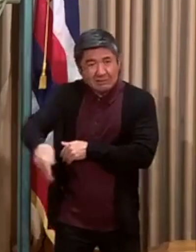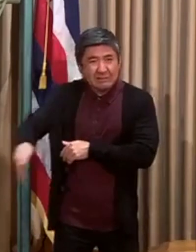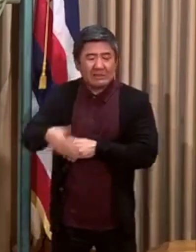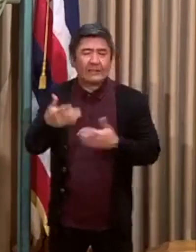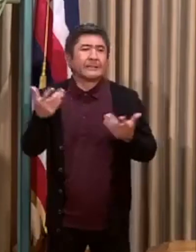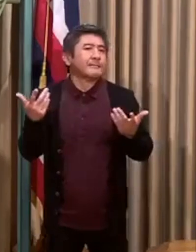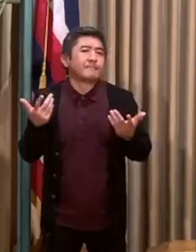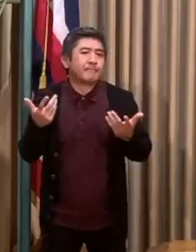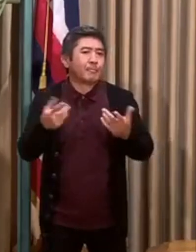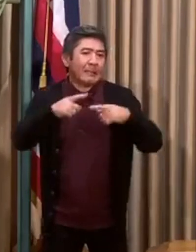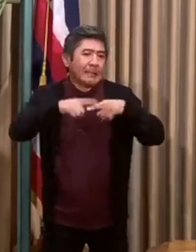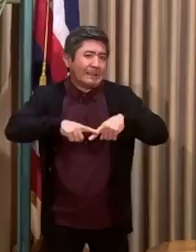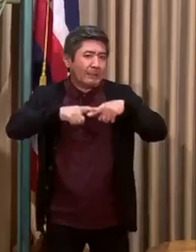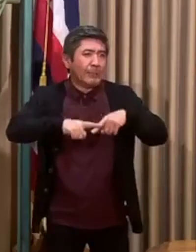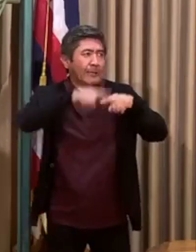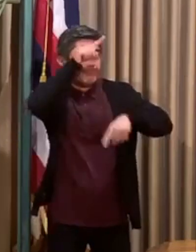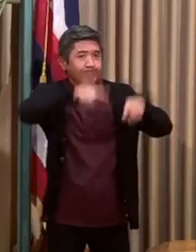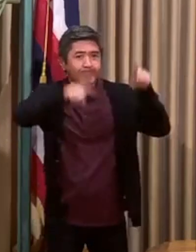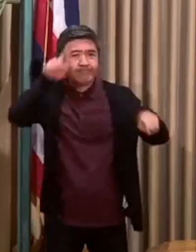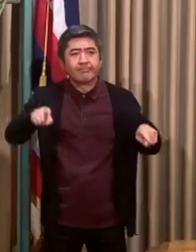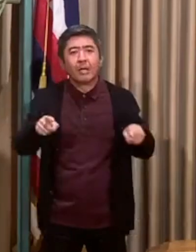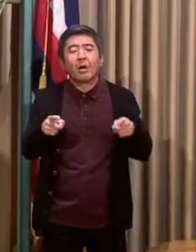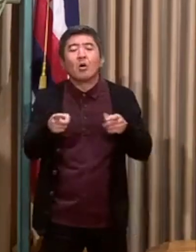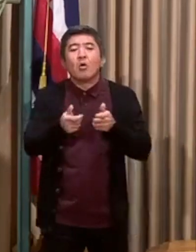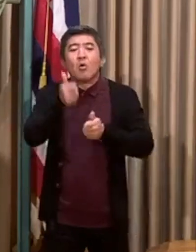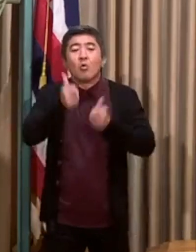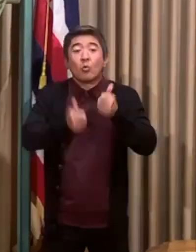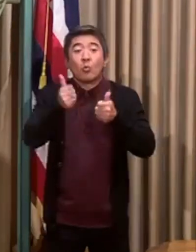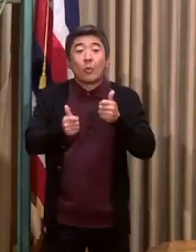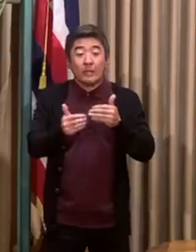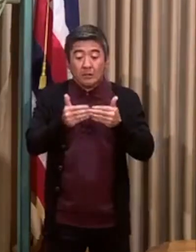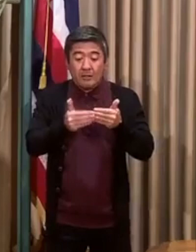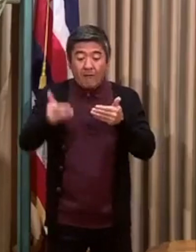depending on what phase of pandemic response they may be in,